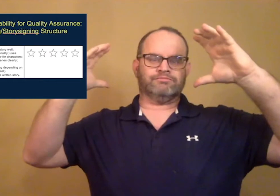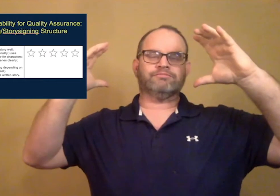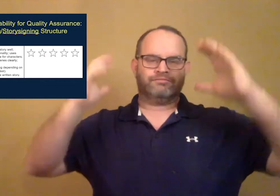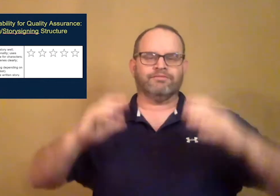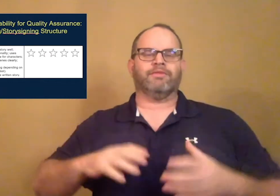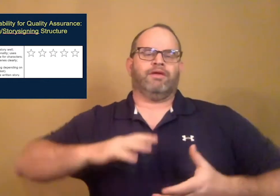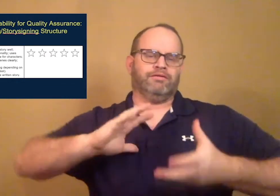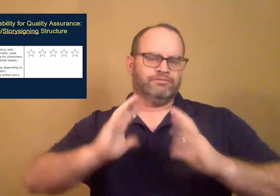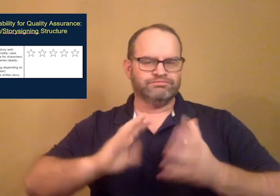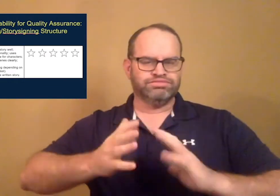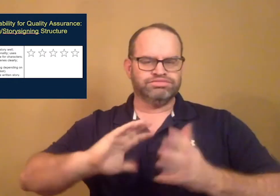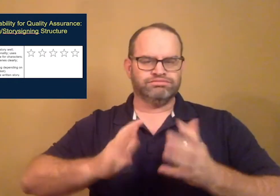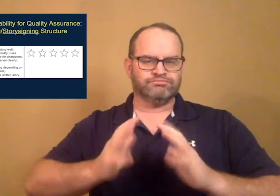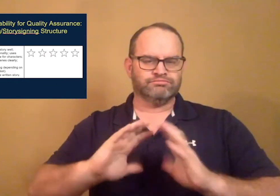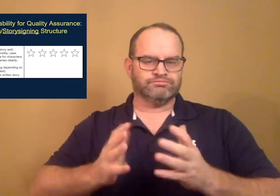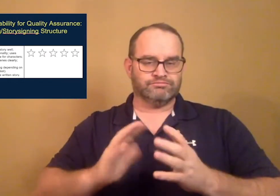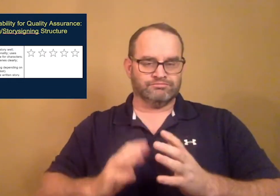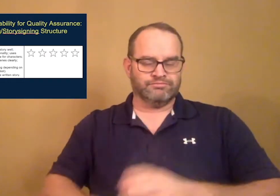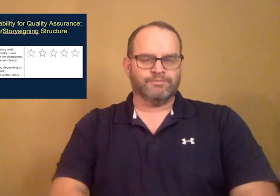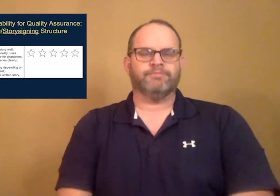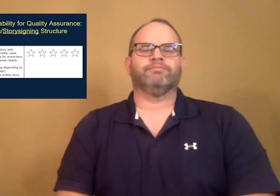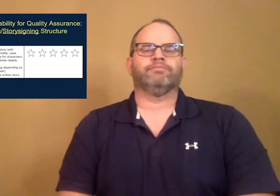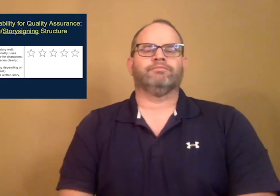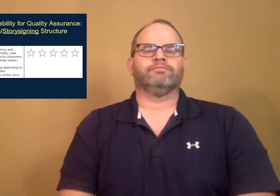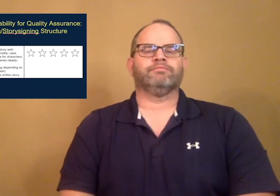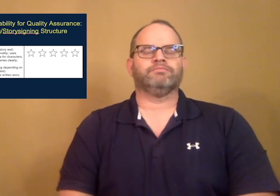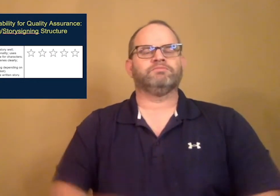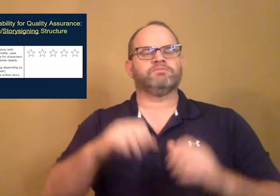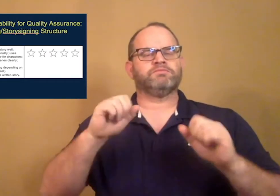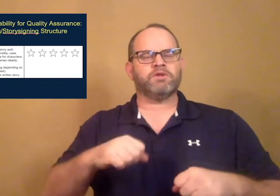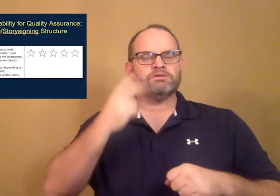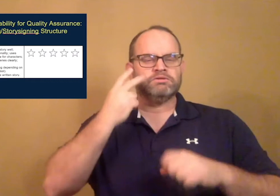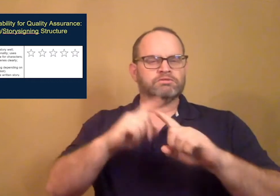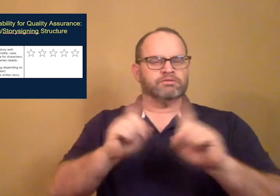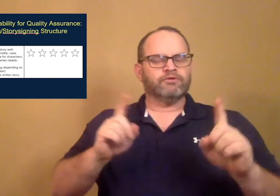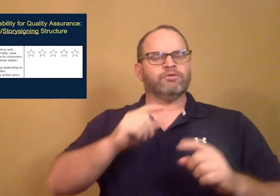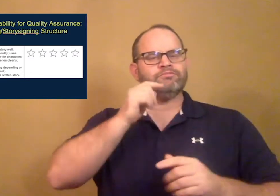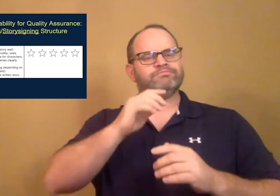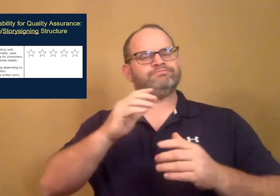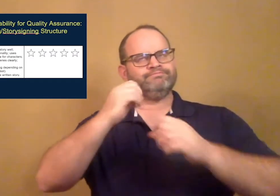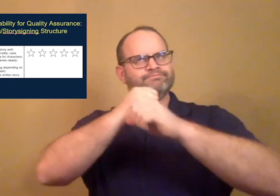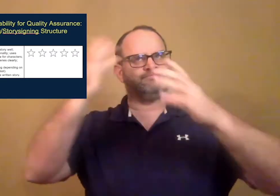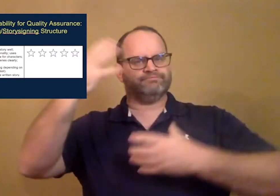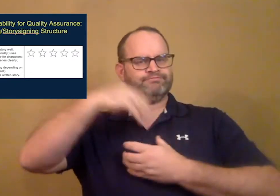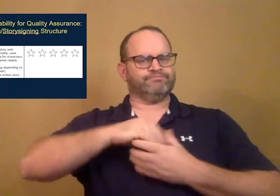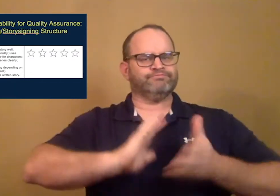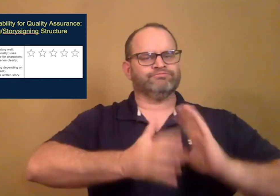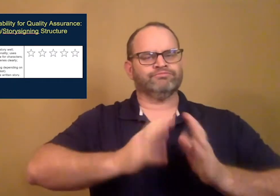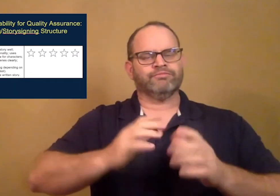The signer relies on her or his visuals, not written words, to tell the story. The native deaf eye can tell the difference